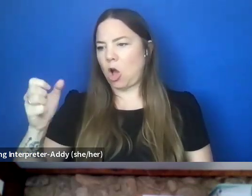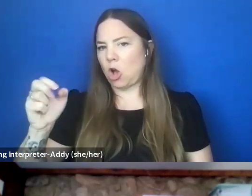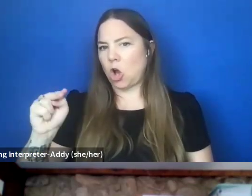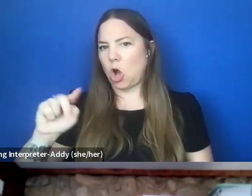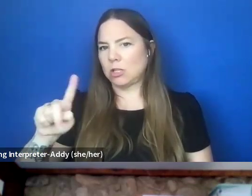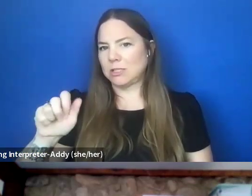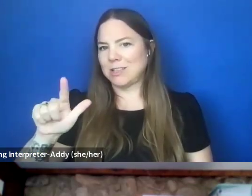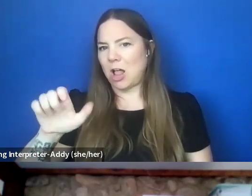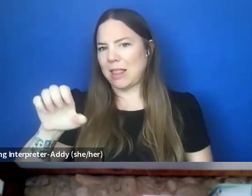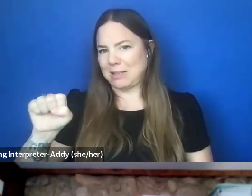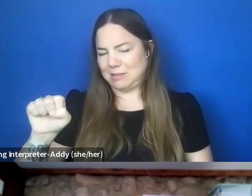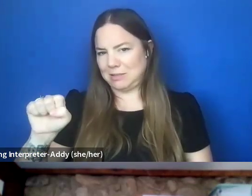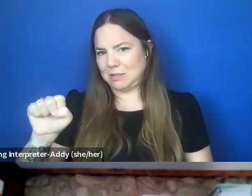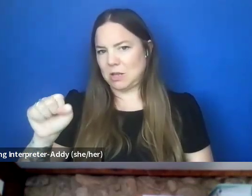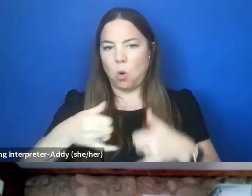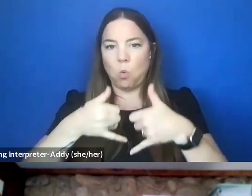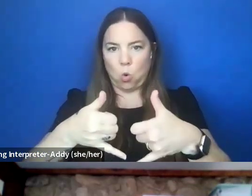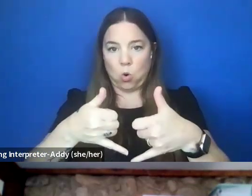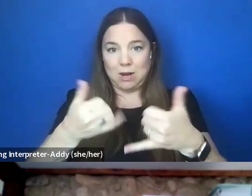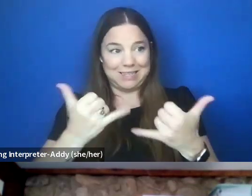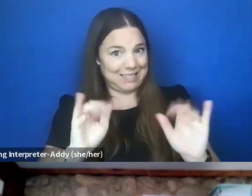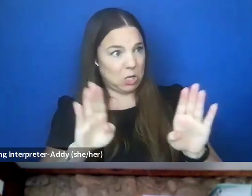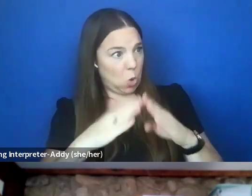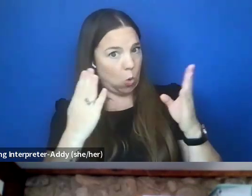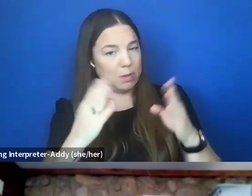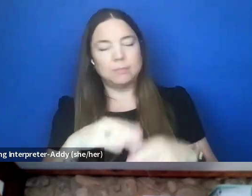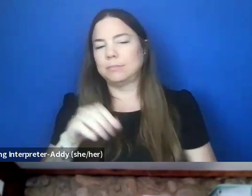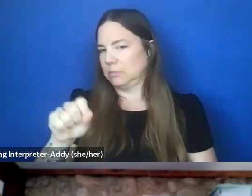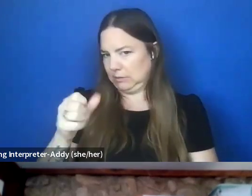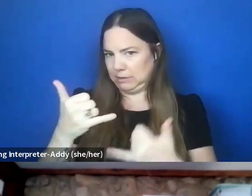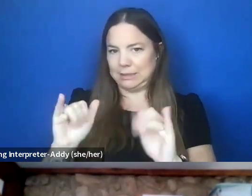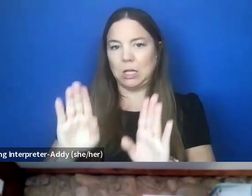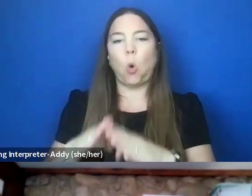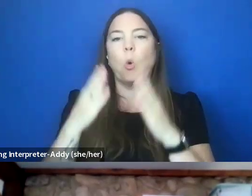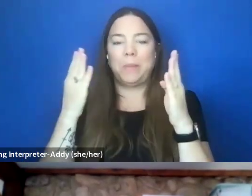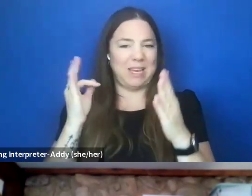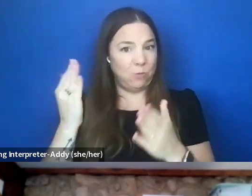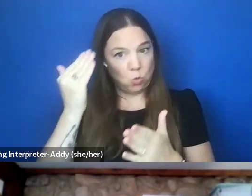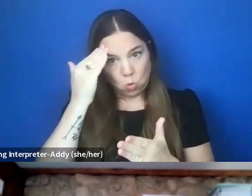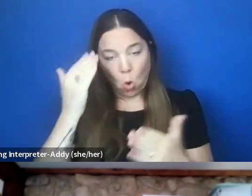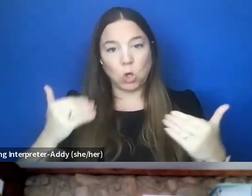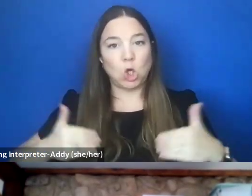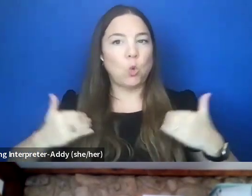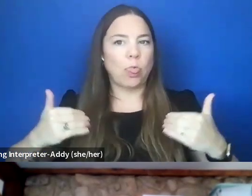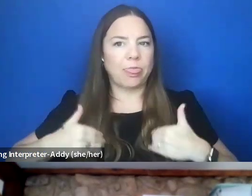Elissa w/ APRIL: Correct. It's still open. Yes. Don Dew: Okay. So if you know any youth that have been